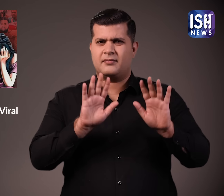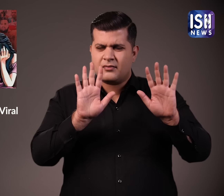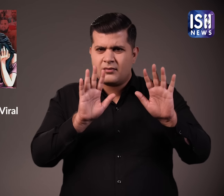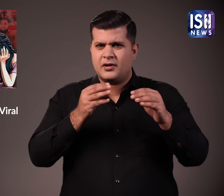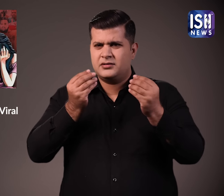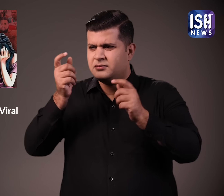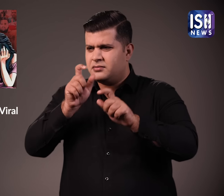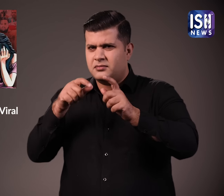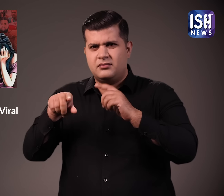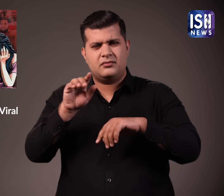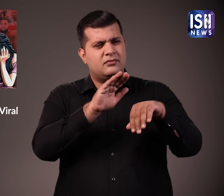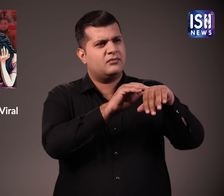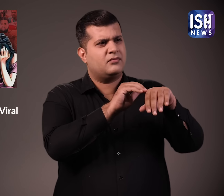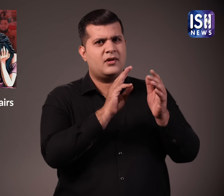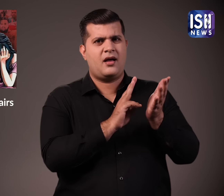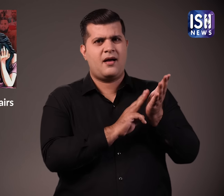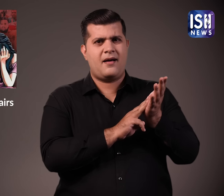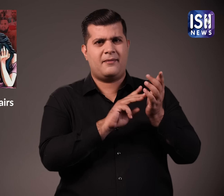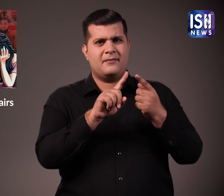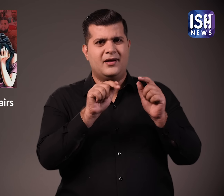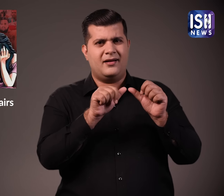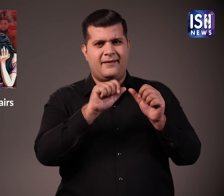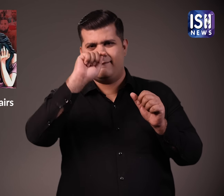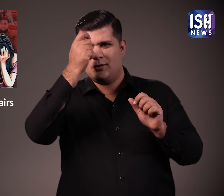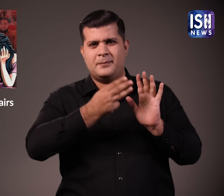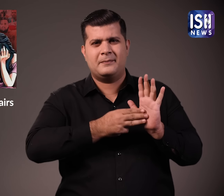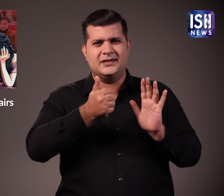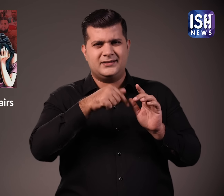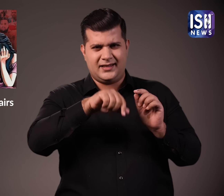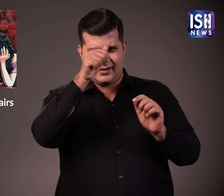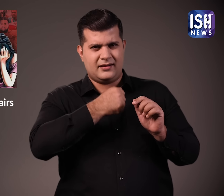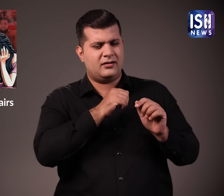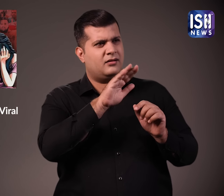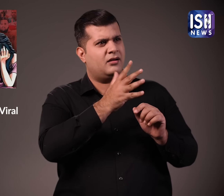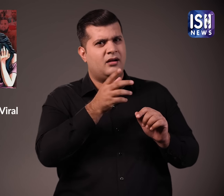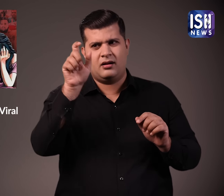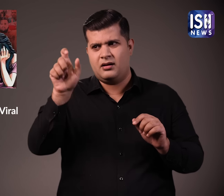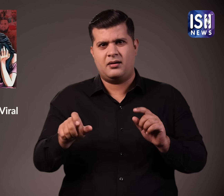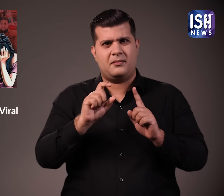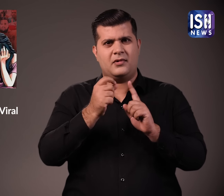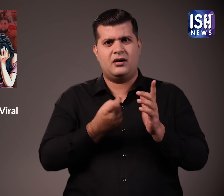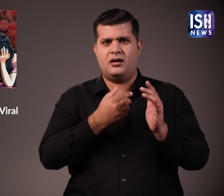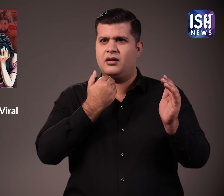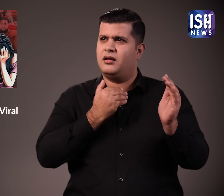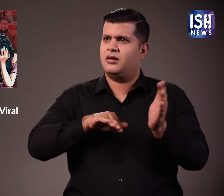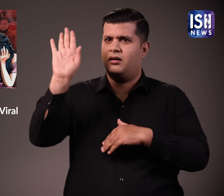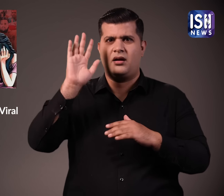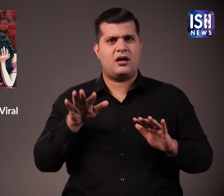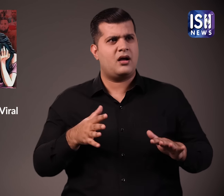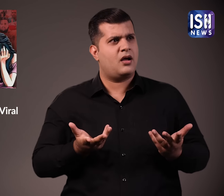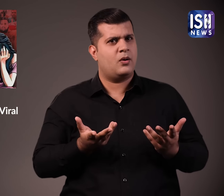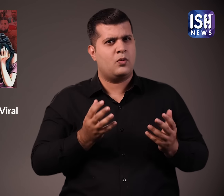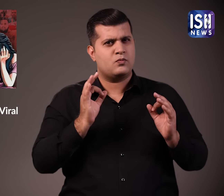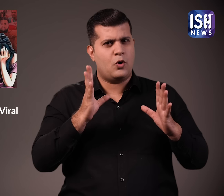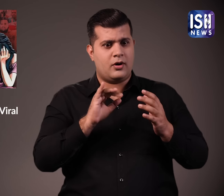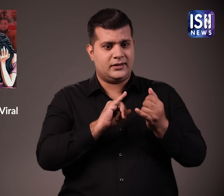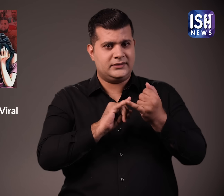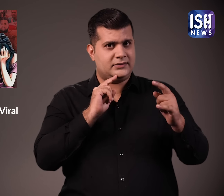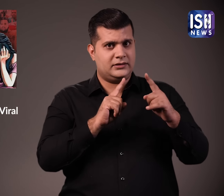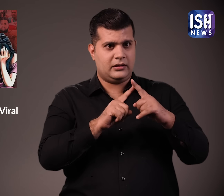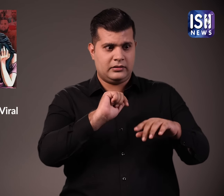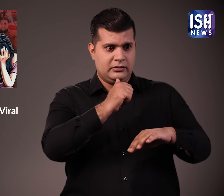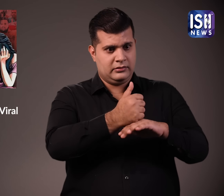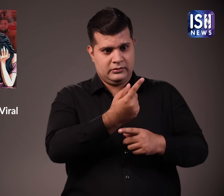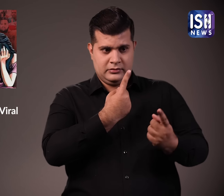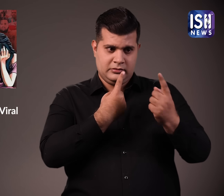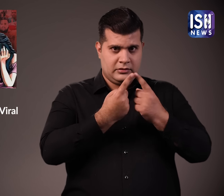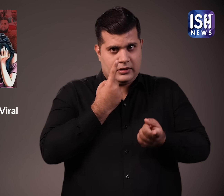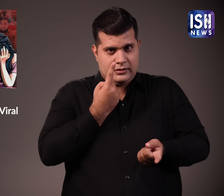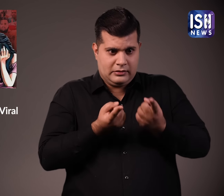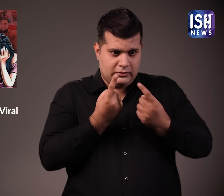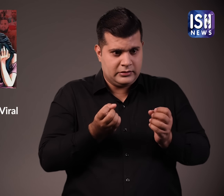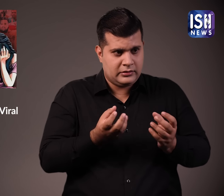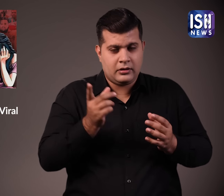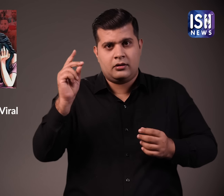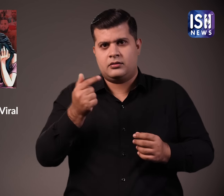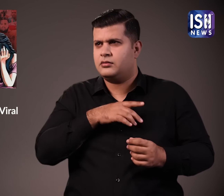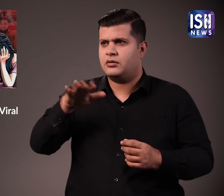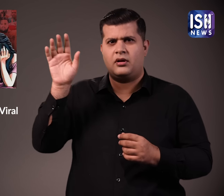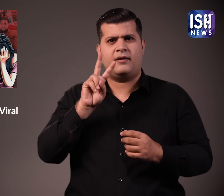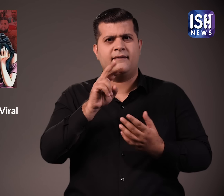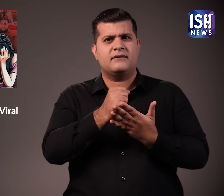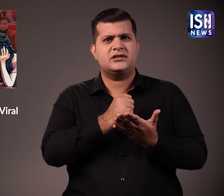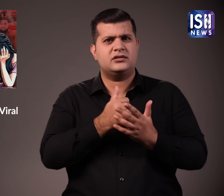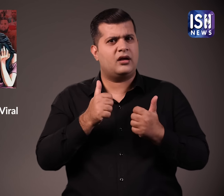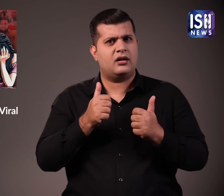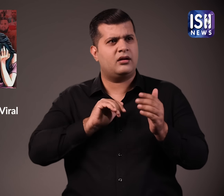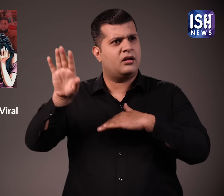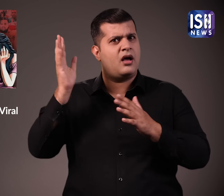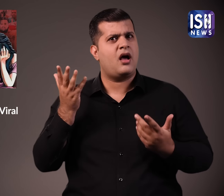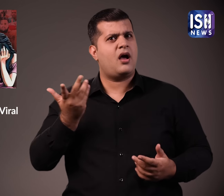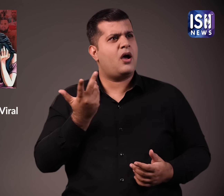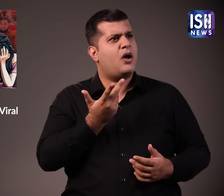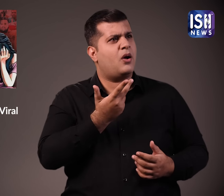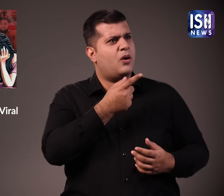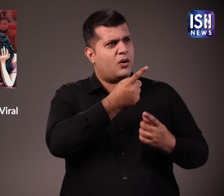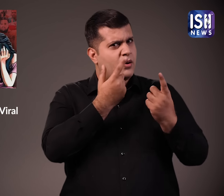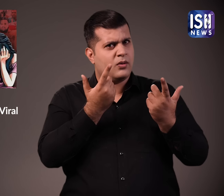When asked how Prajwal was issued a visa on the same day when SIT was formed and investigations were going on,